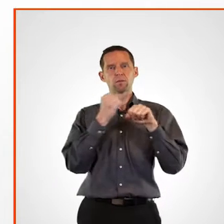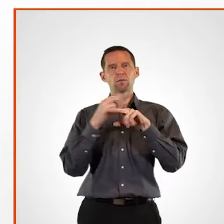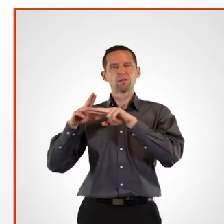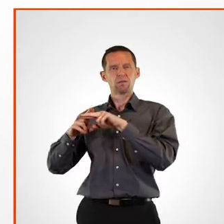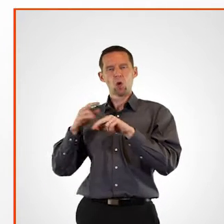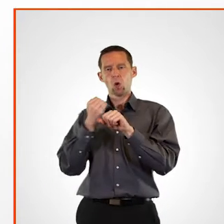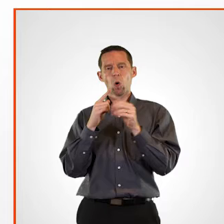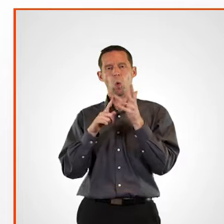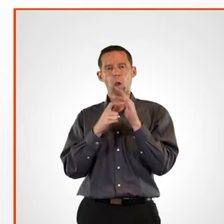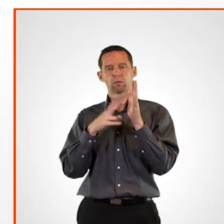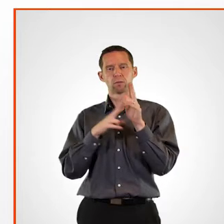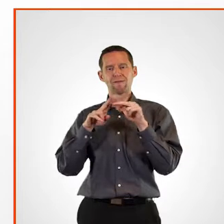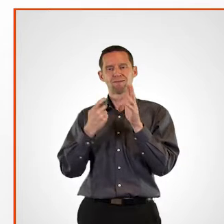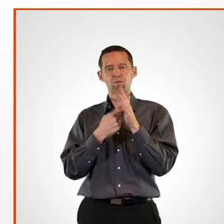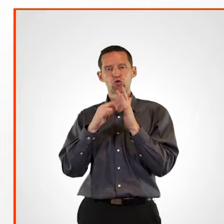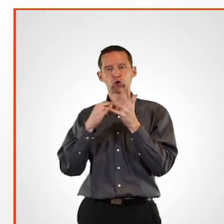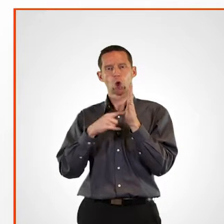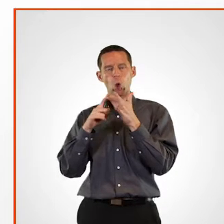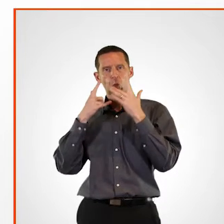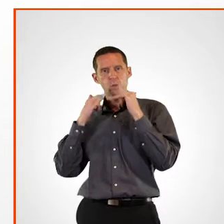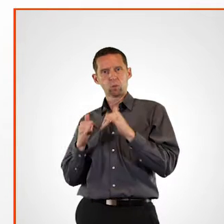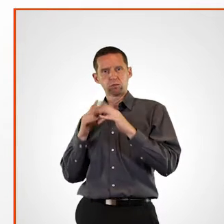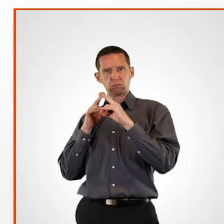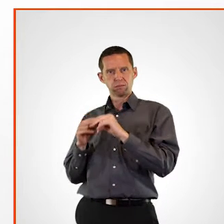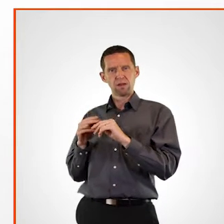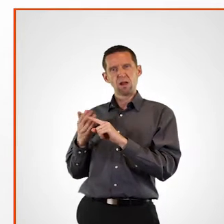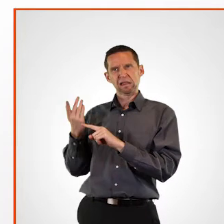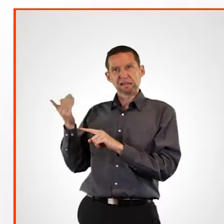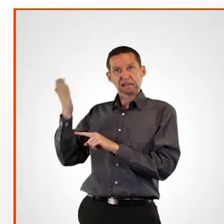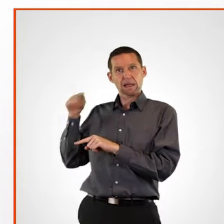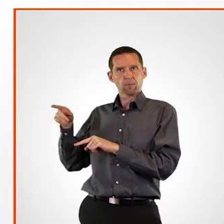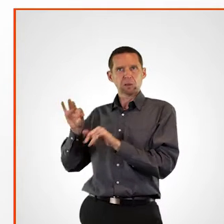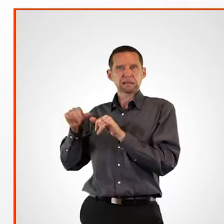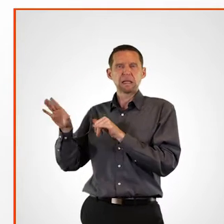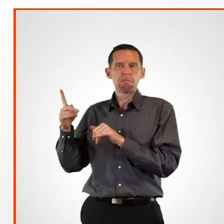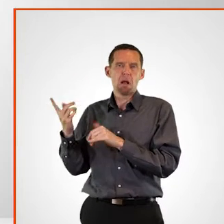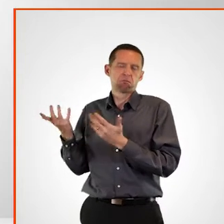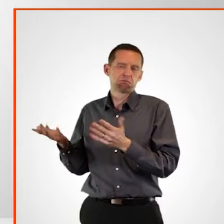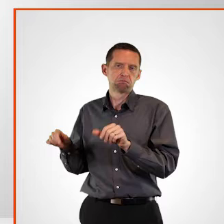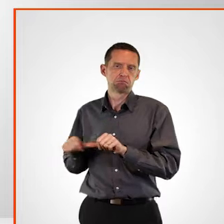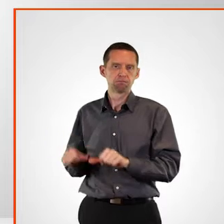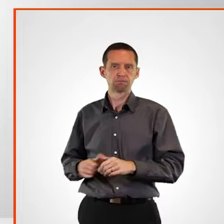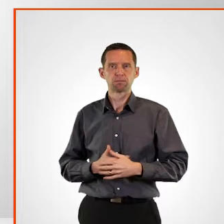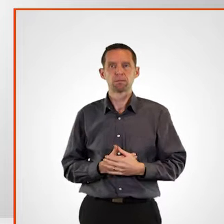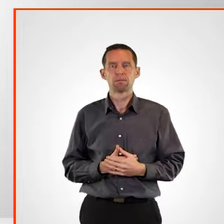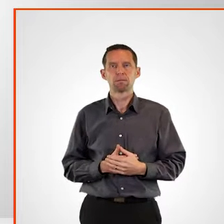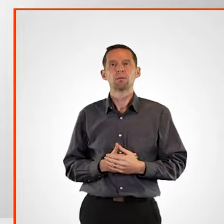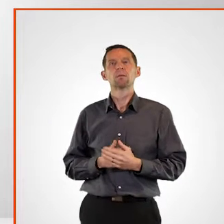In retrospect, it might have not been the best measure, but it's what we used at the time. And what you see, I'm going to work backwards here,